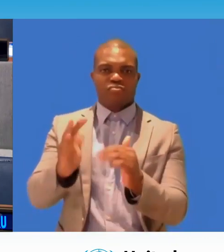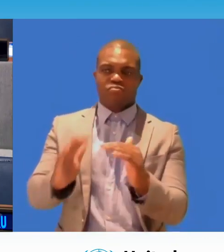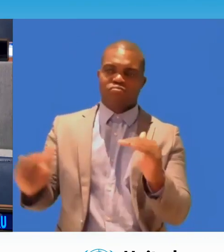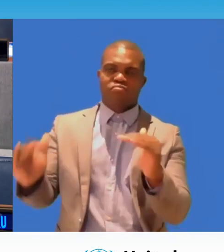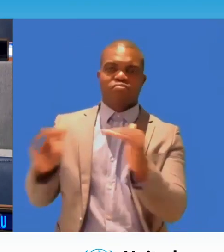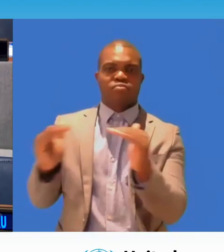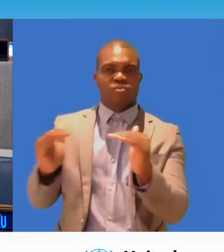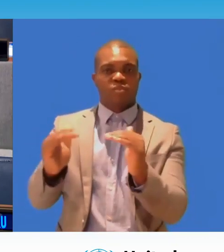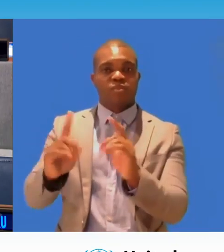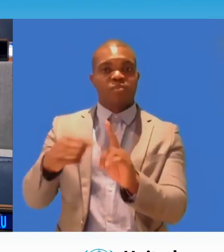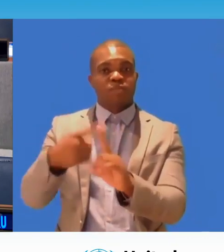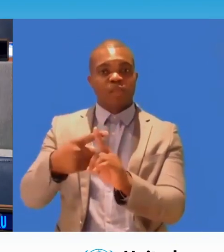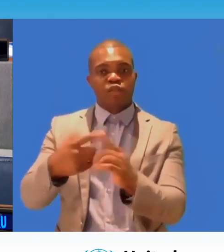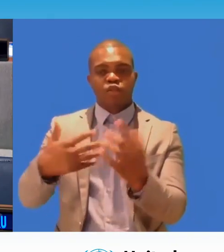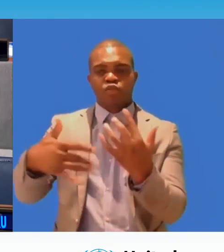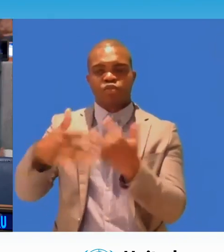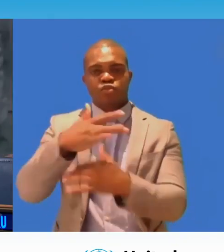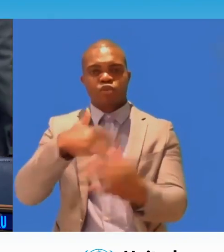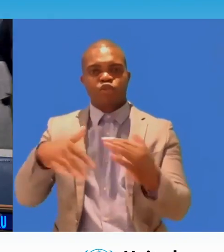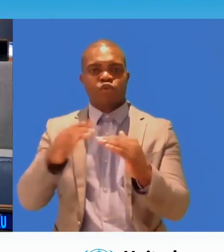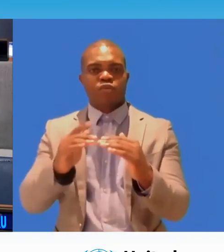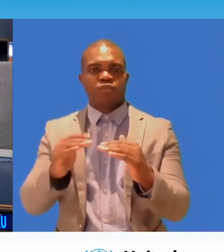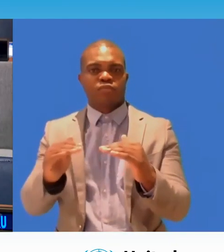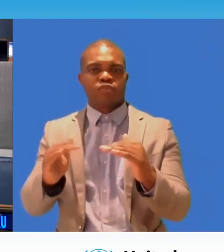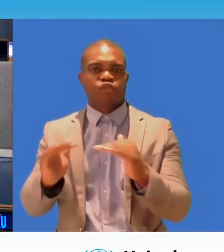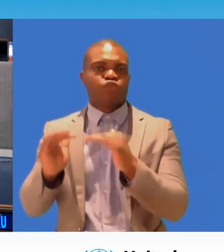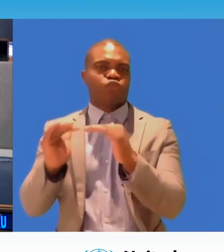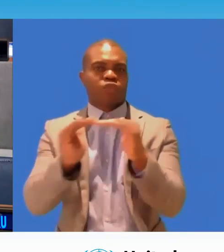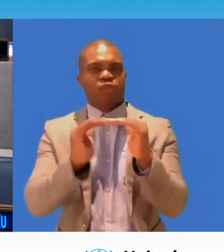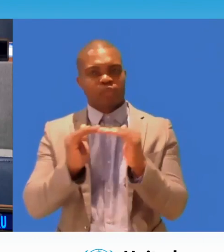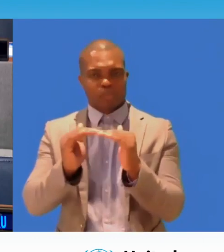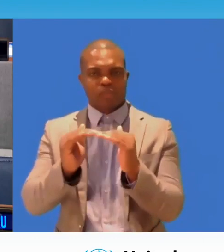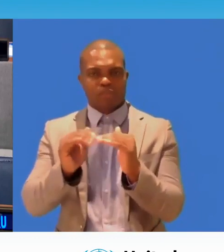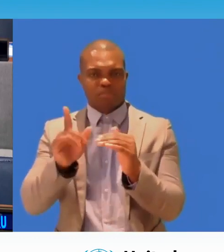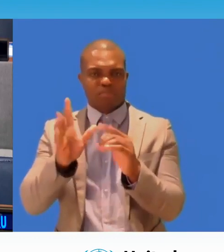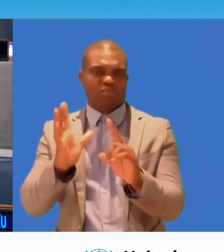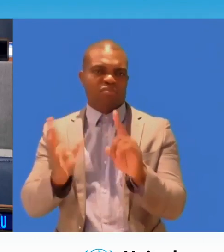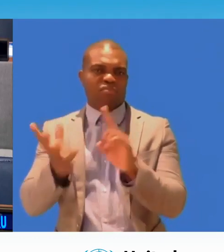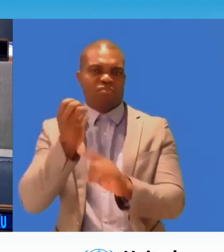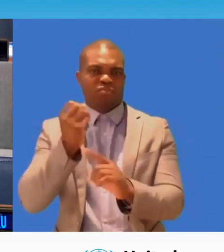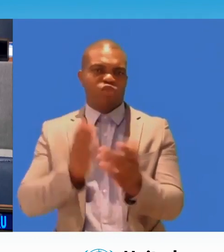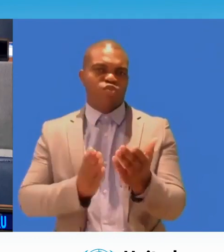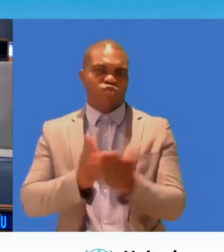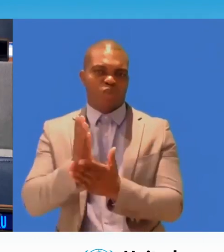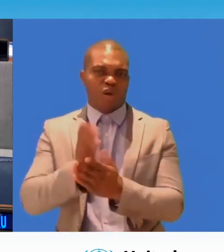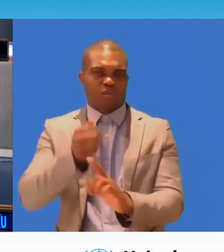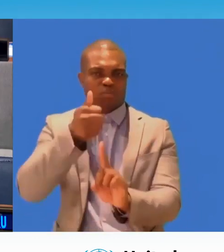disabilities in Parliament is guaranteed by the Constitution we have ensured their participation